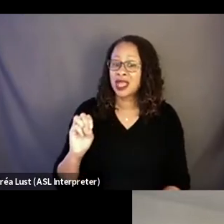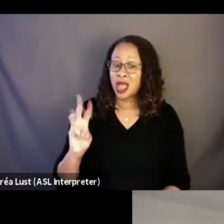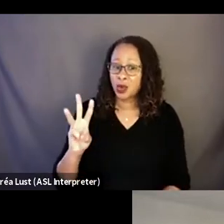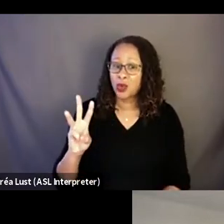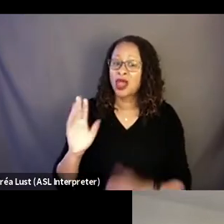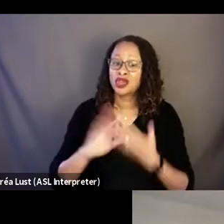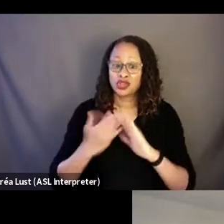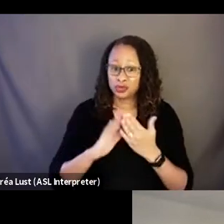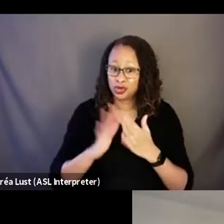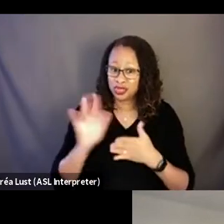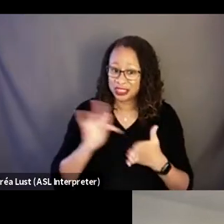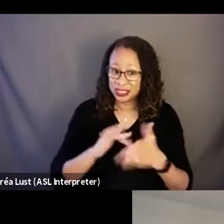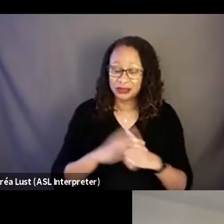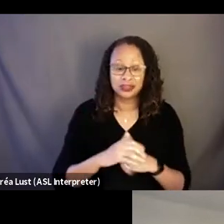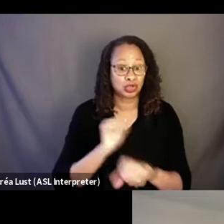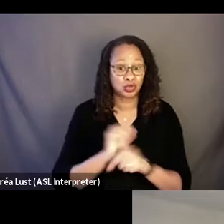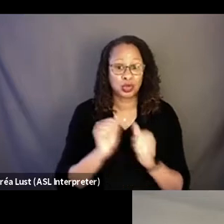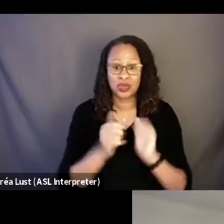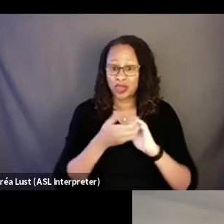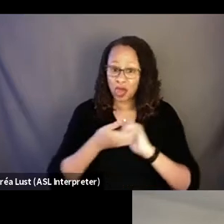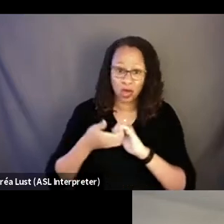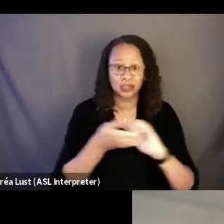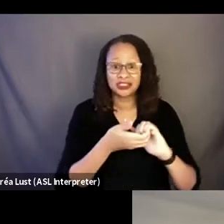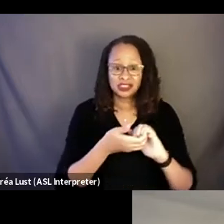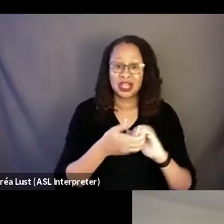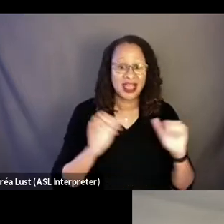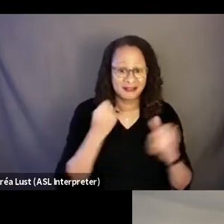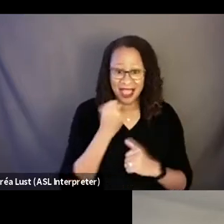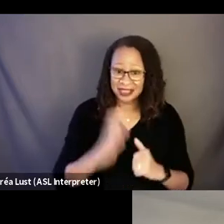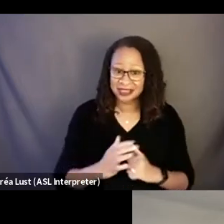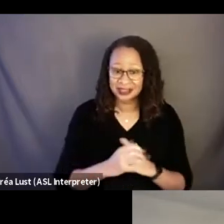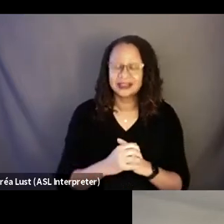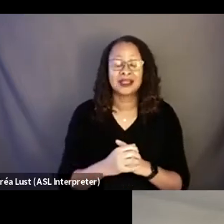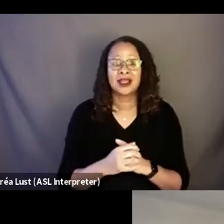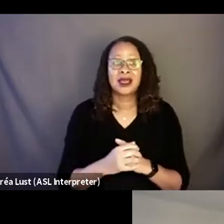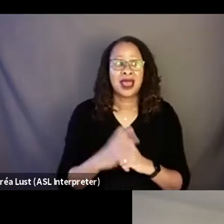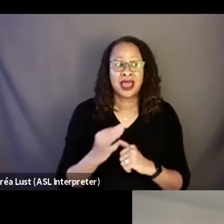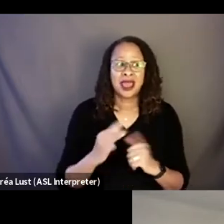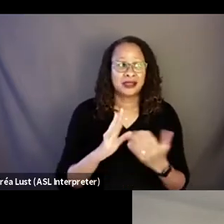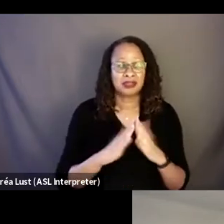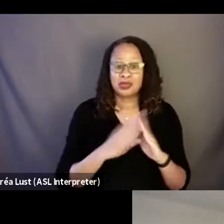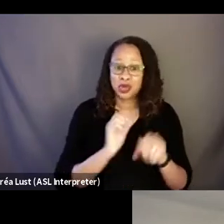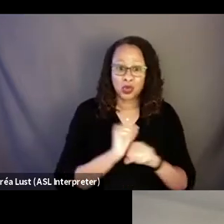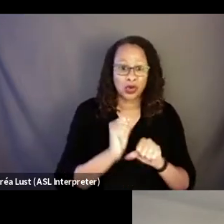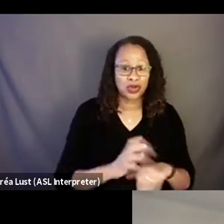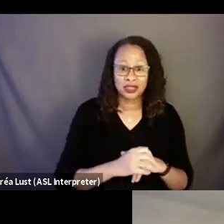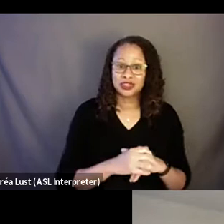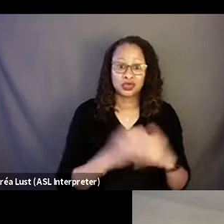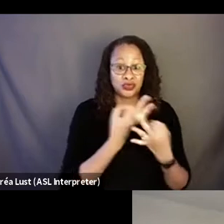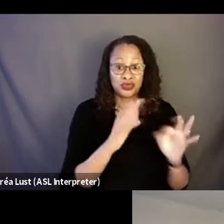and organizations to be of service to queer women from the North Caucuses, from Chechnya and Douglaston and the other republics.